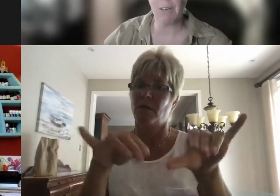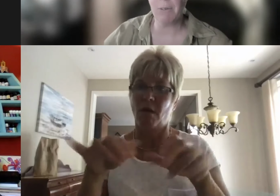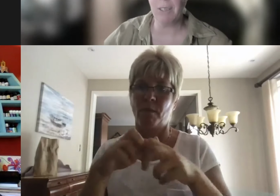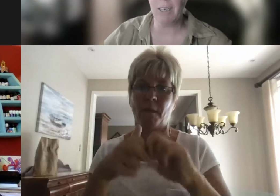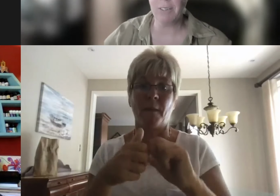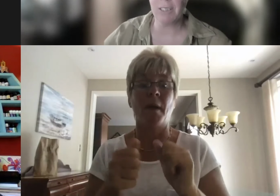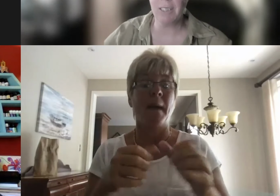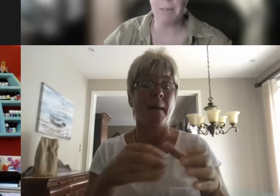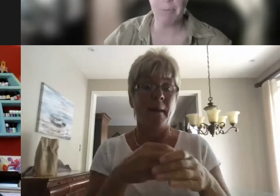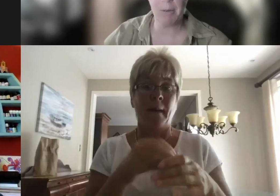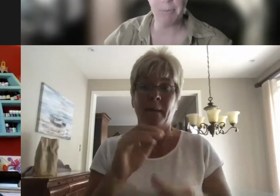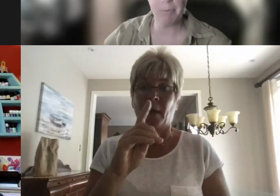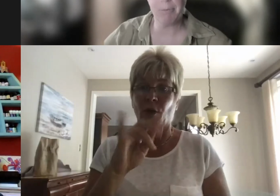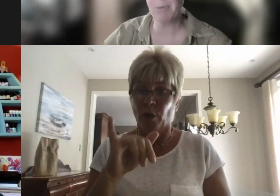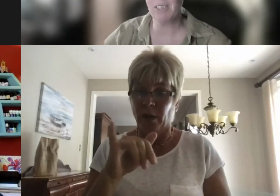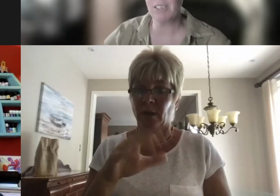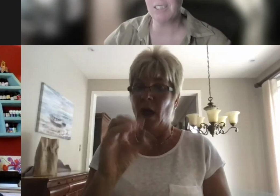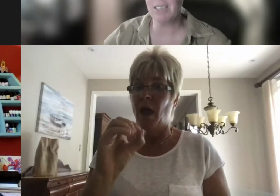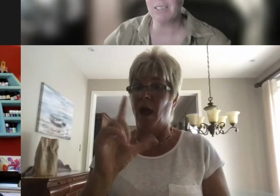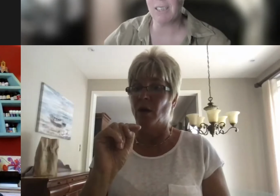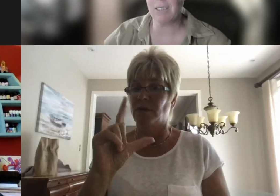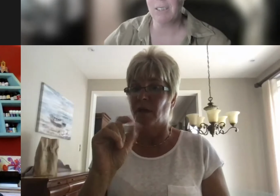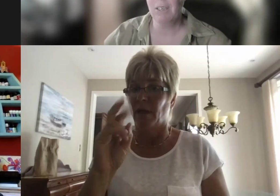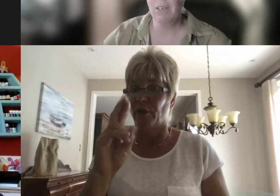outliers in a population dataset,